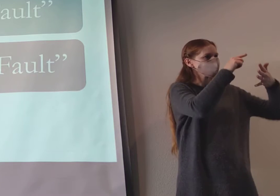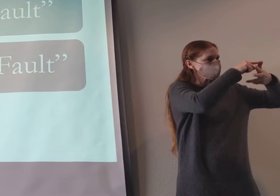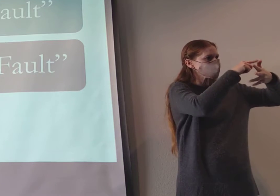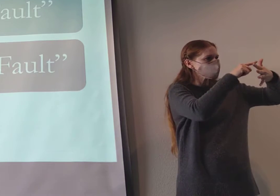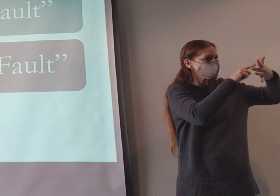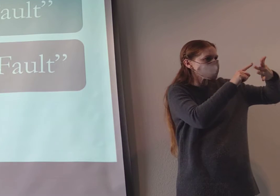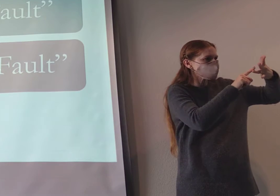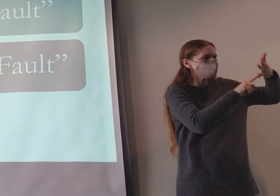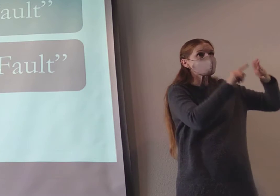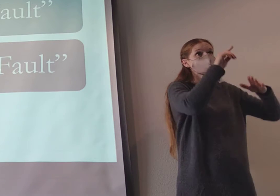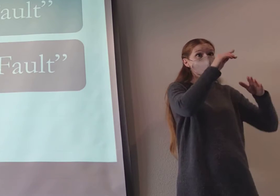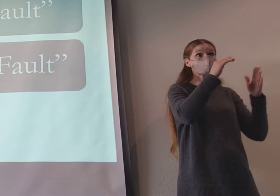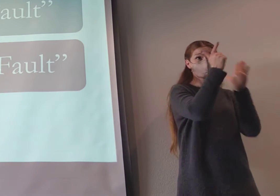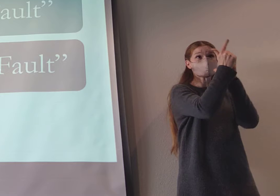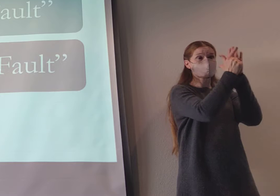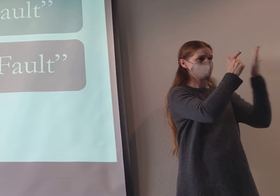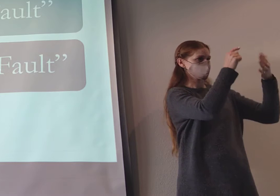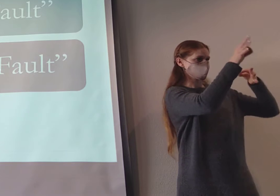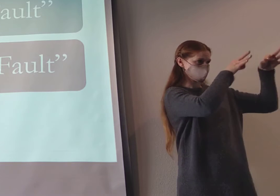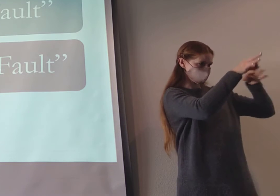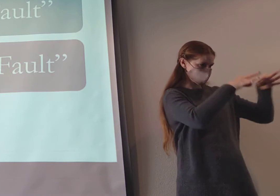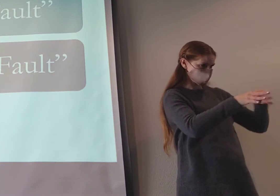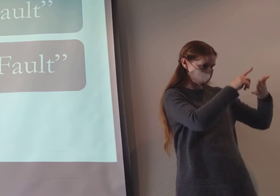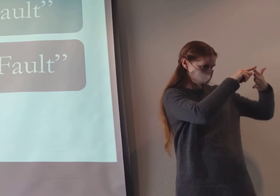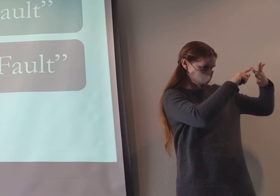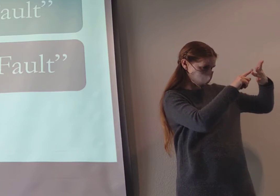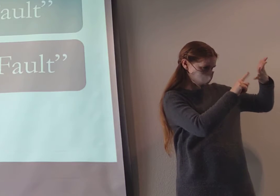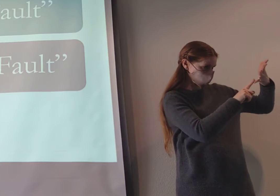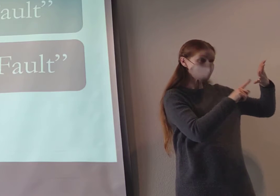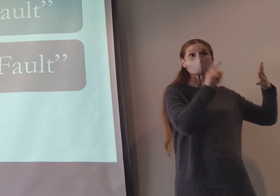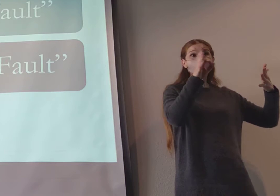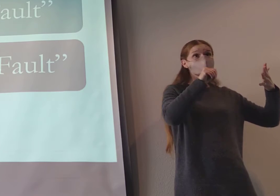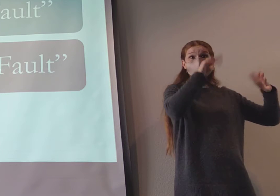And this law applies both in the county of San Diego and the city of San Diego, but they're